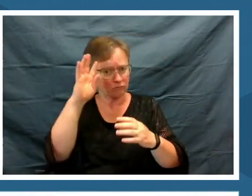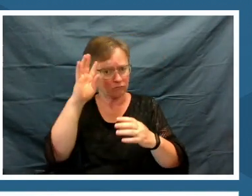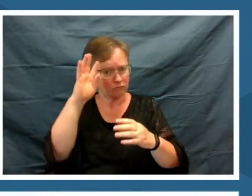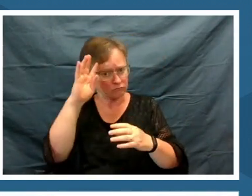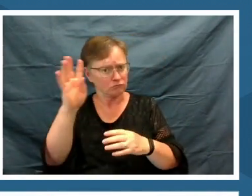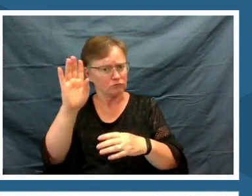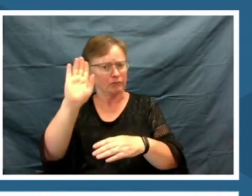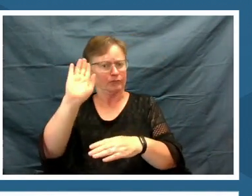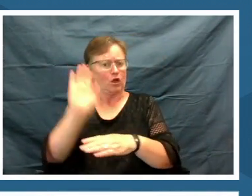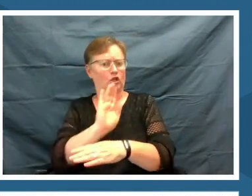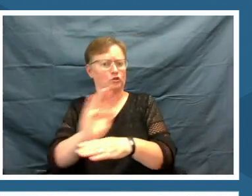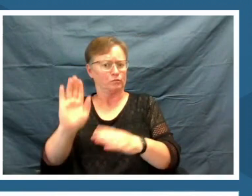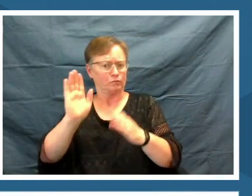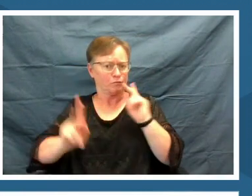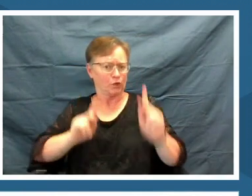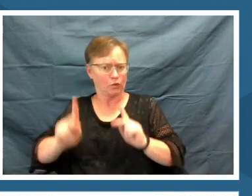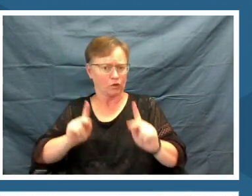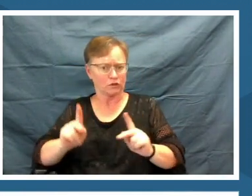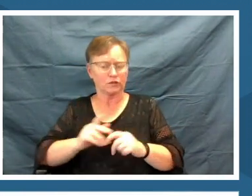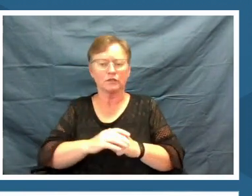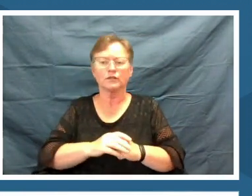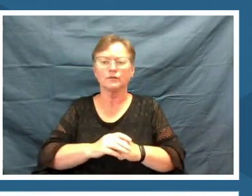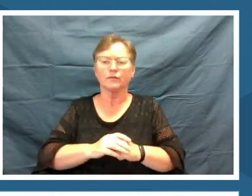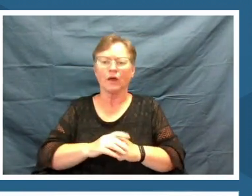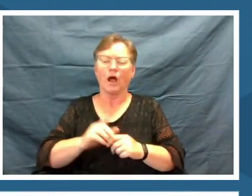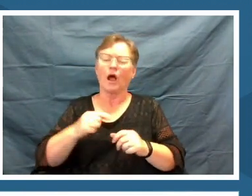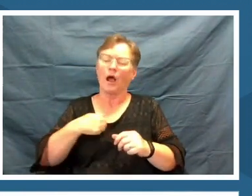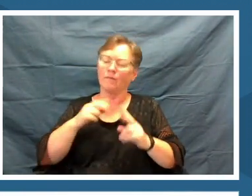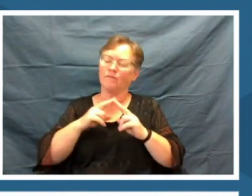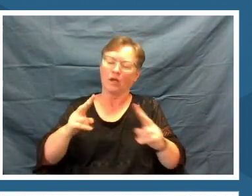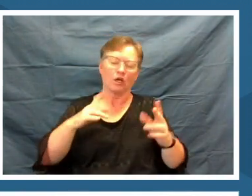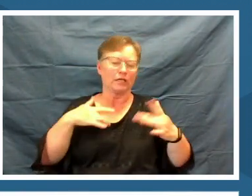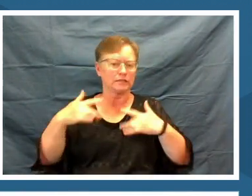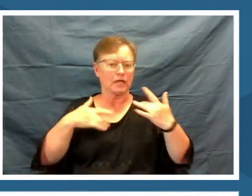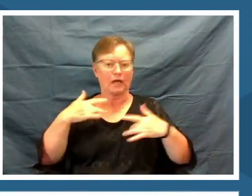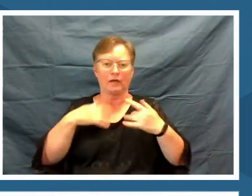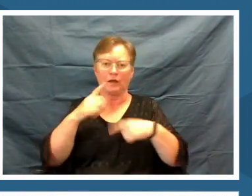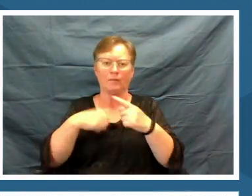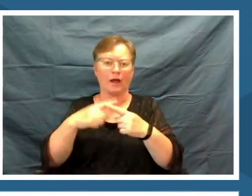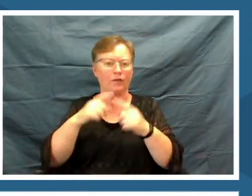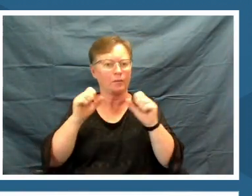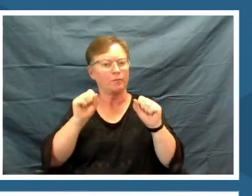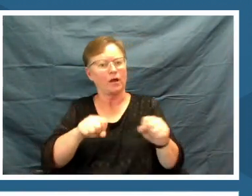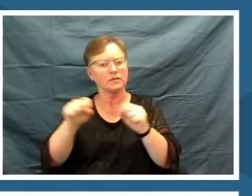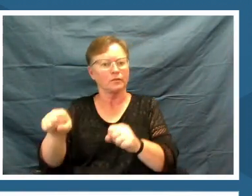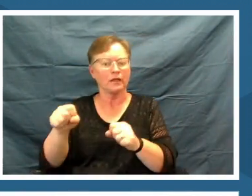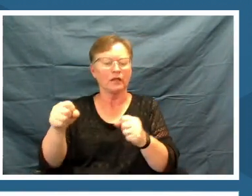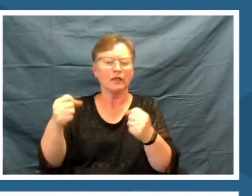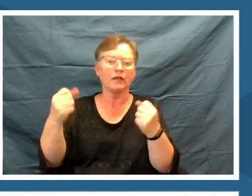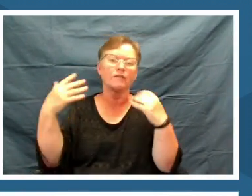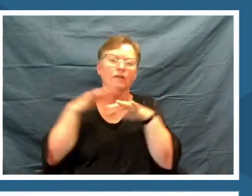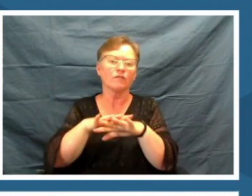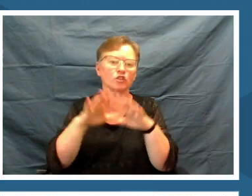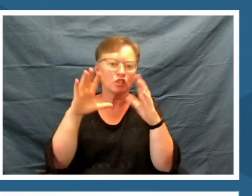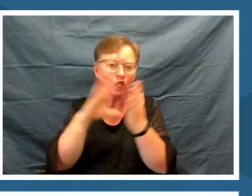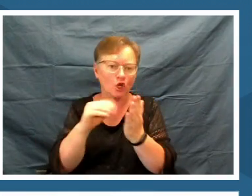potential that convergence and transdisciplinary learning has in our educational systems